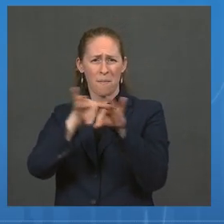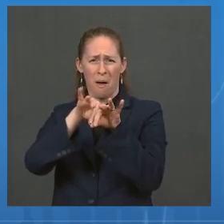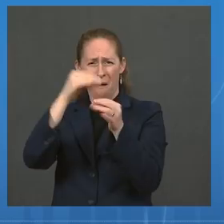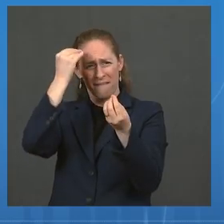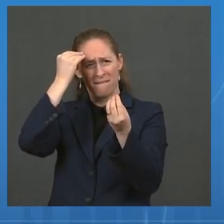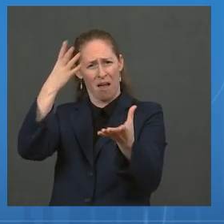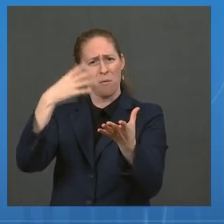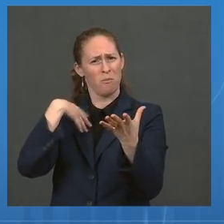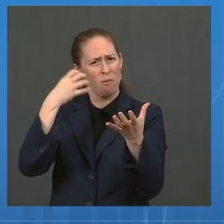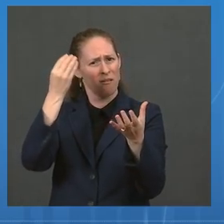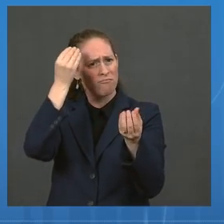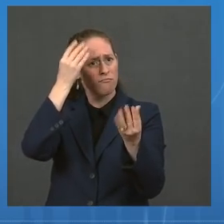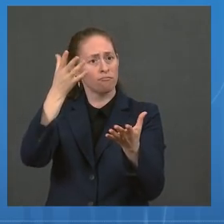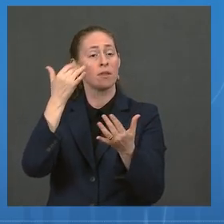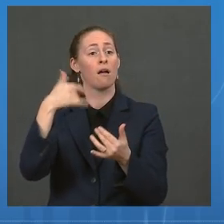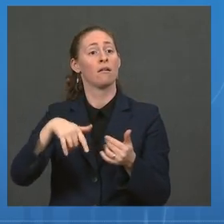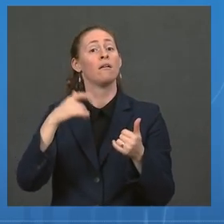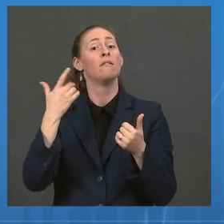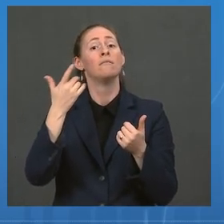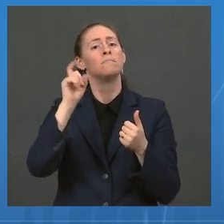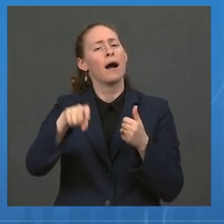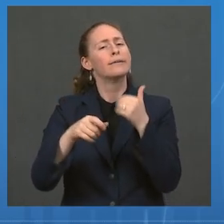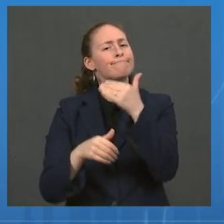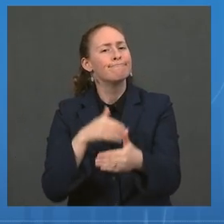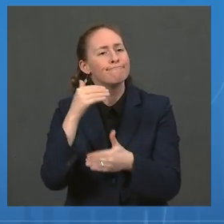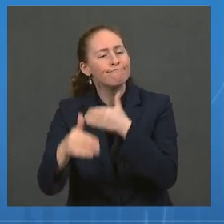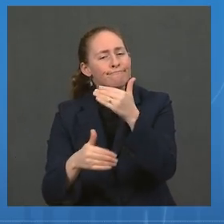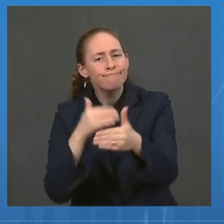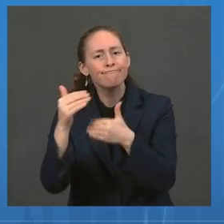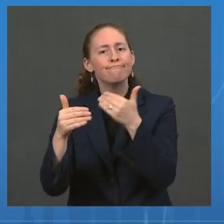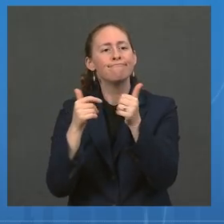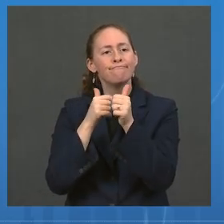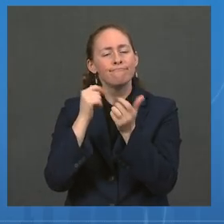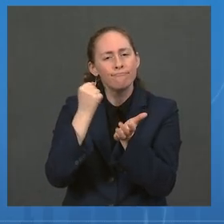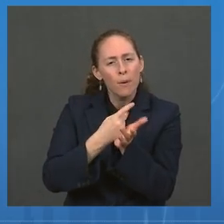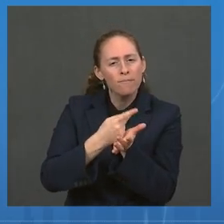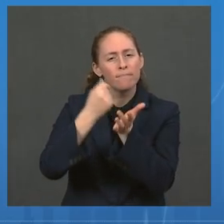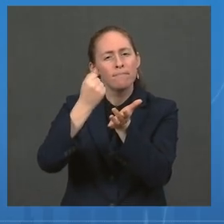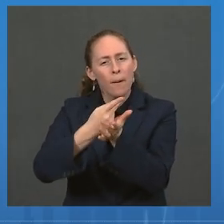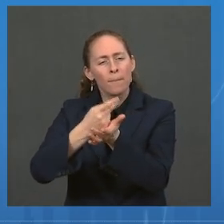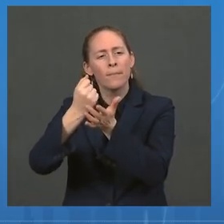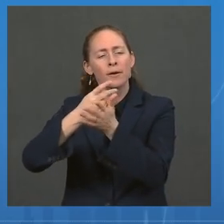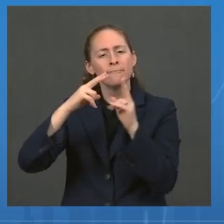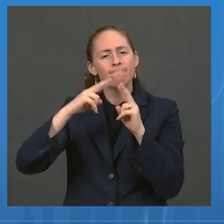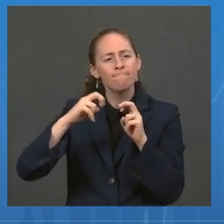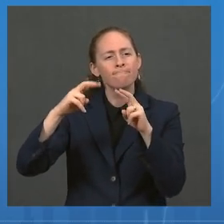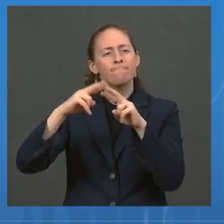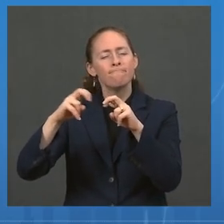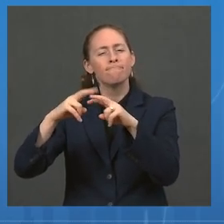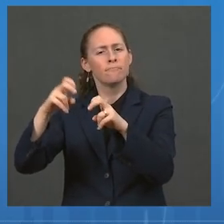the usual process of careful examination of the data by the Food and Drug Administration,